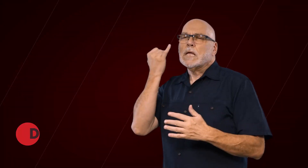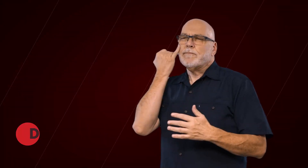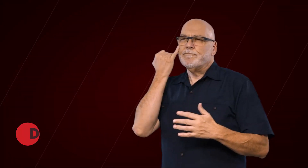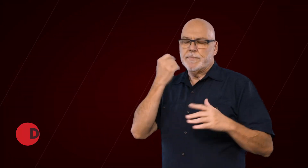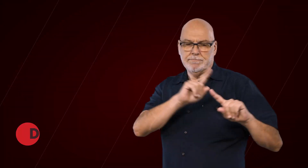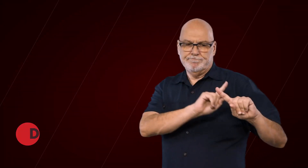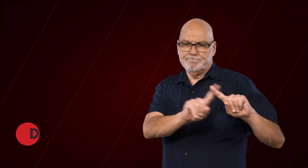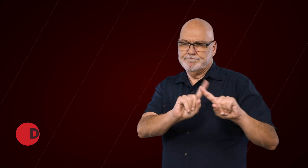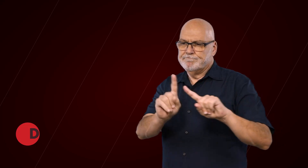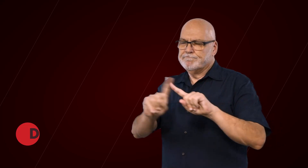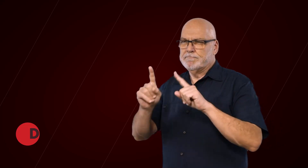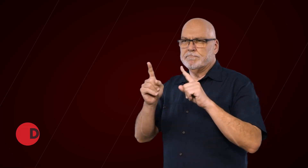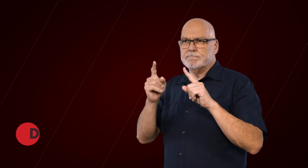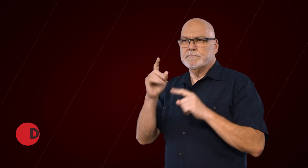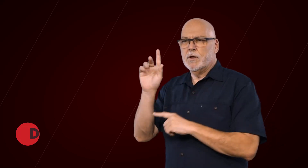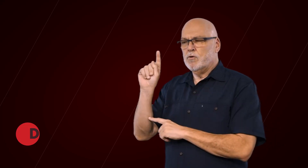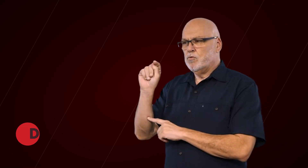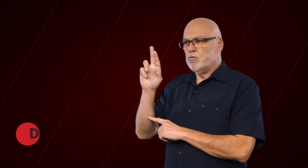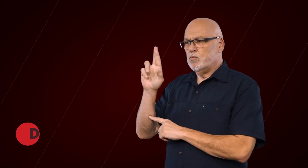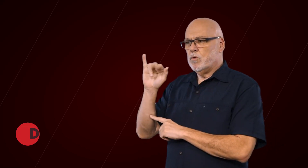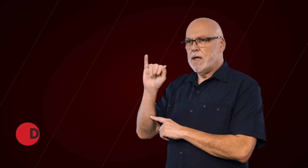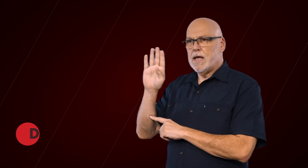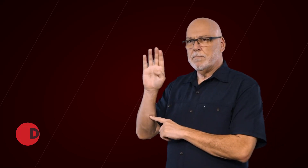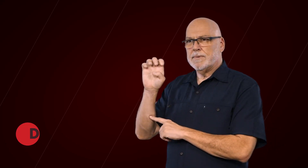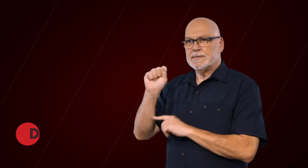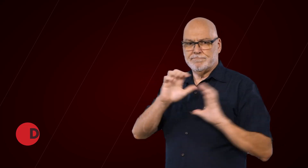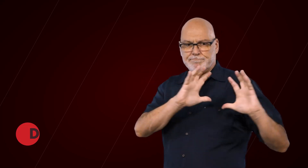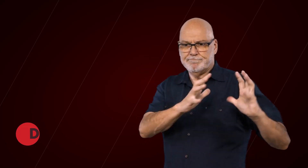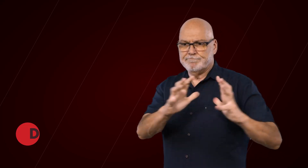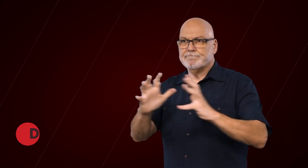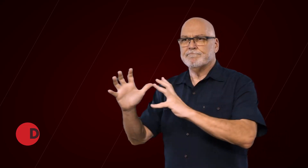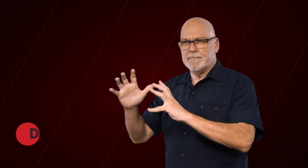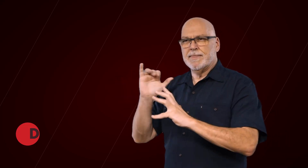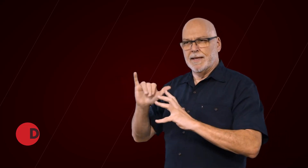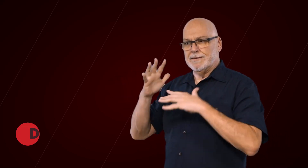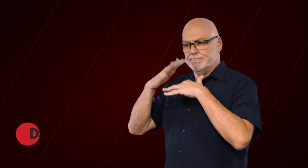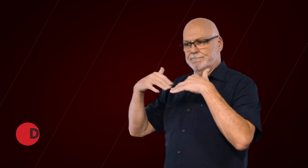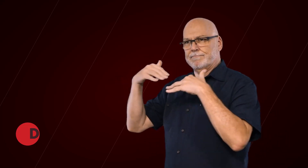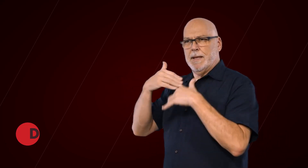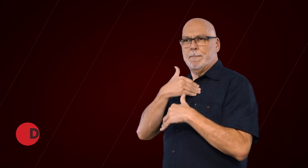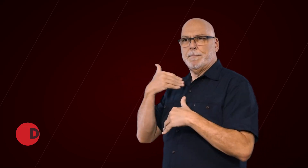[Anselmo]: If Deaf Indigenous people are members of different